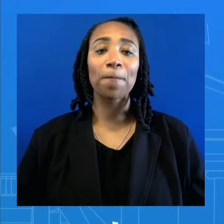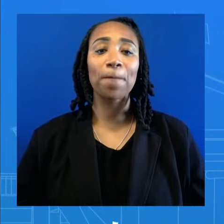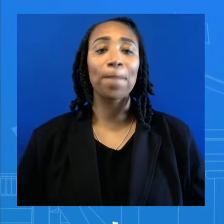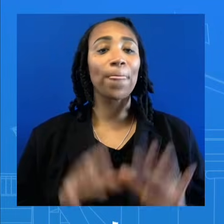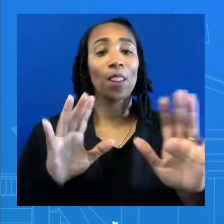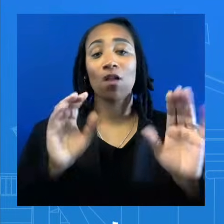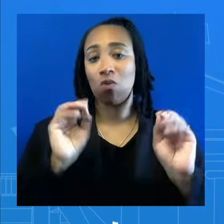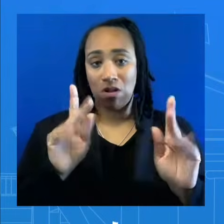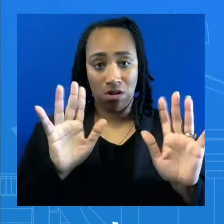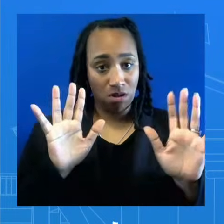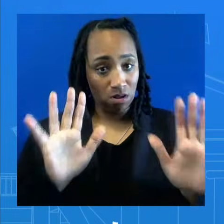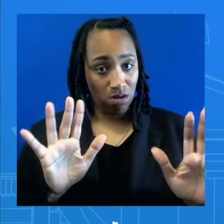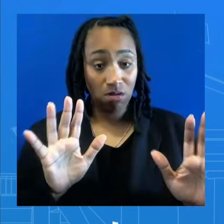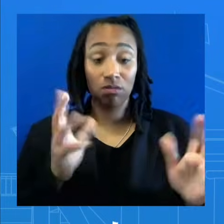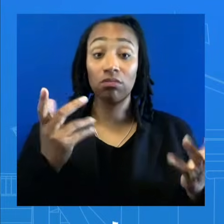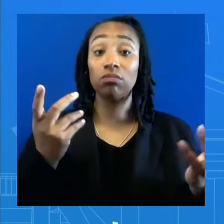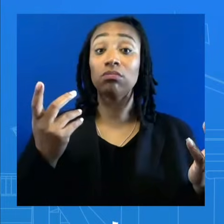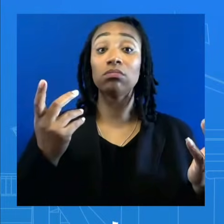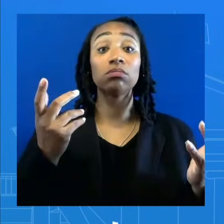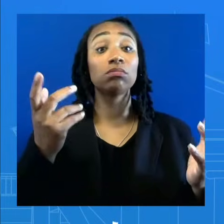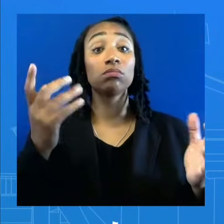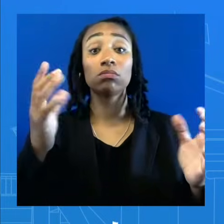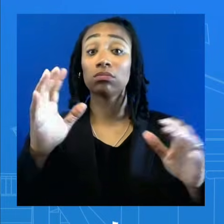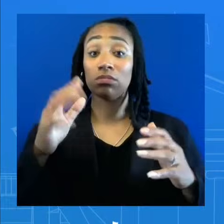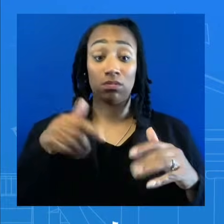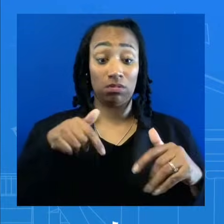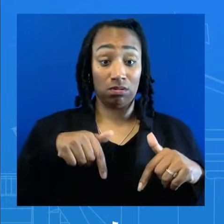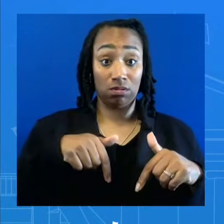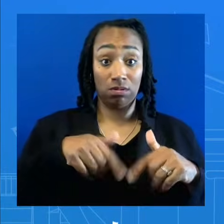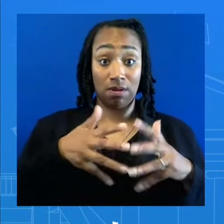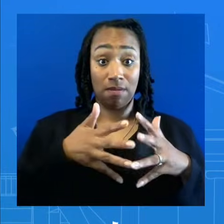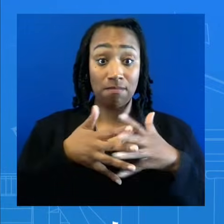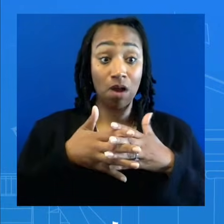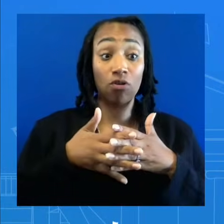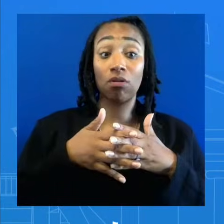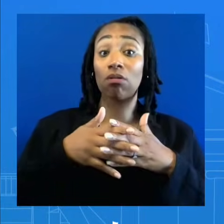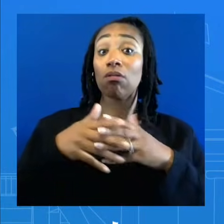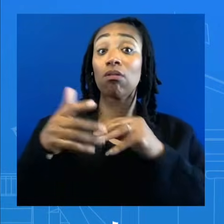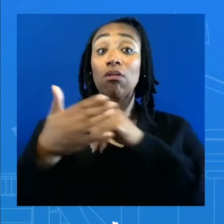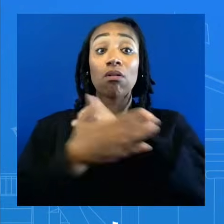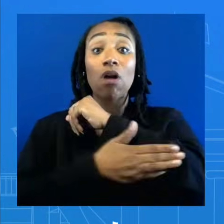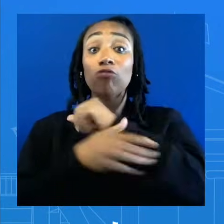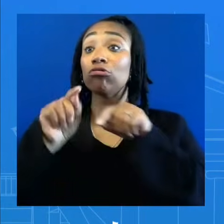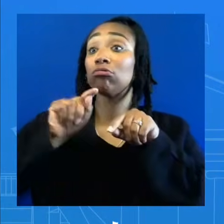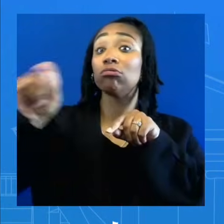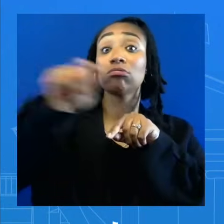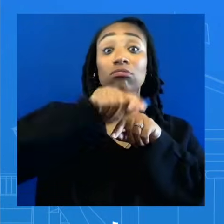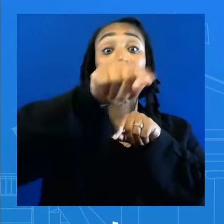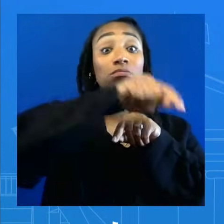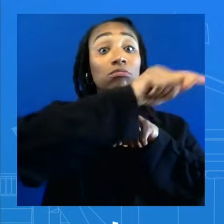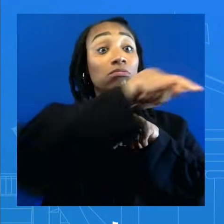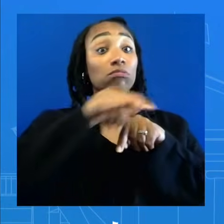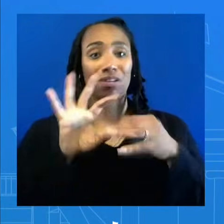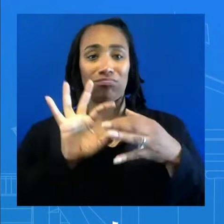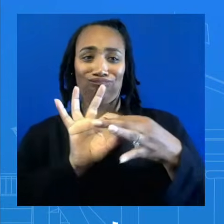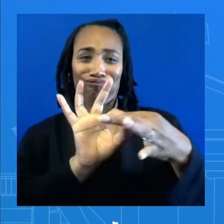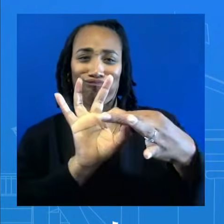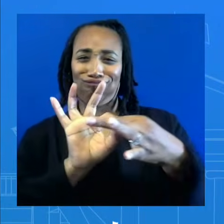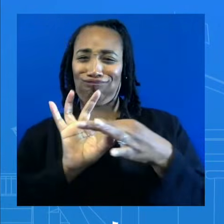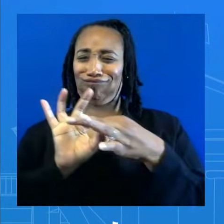and it is a relationship that is both fraught with peril and with opportunity. And when we get ready to turn over to the Trump team,